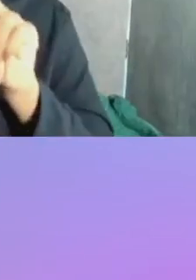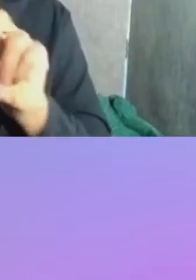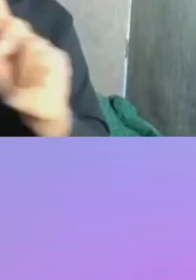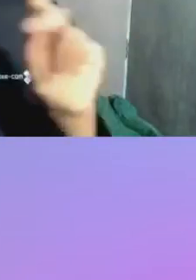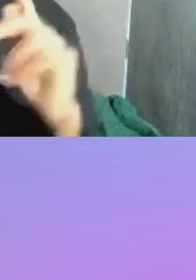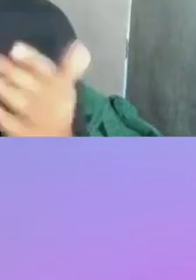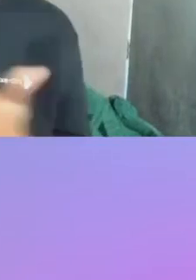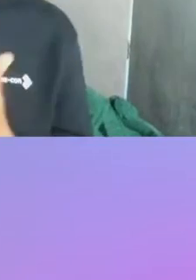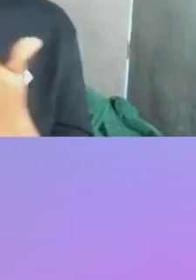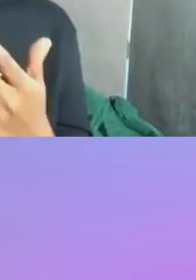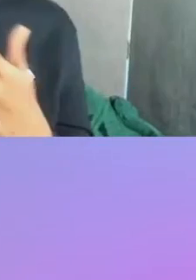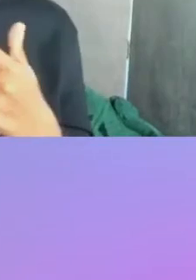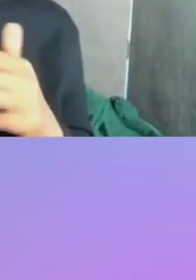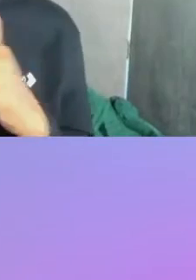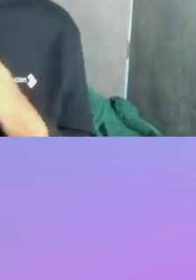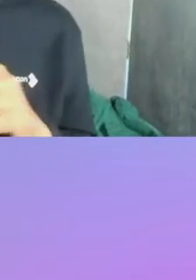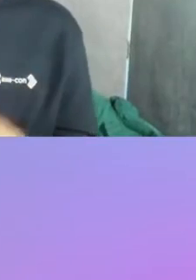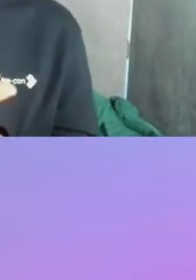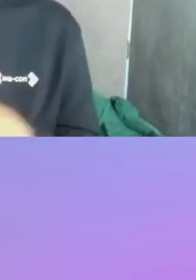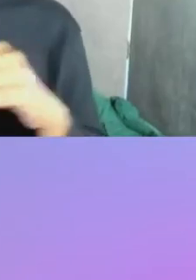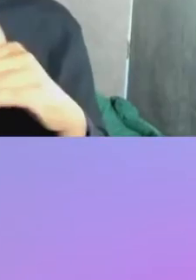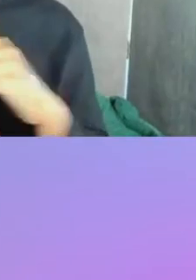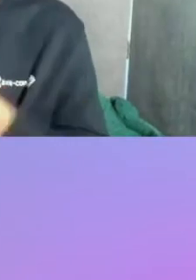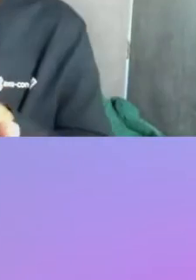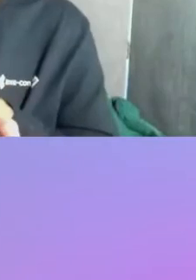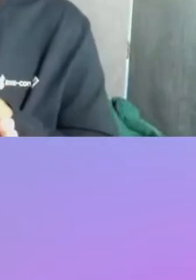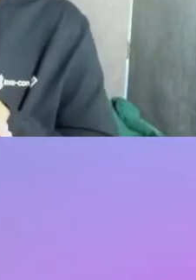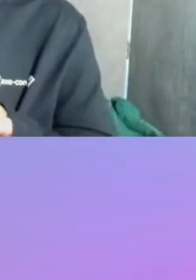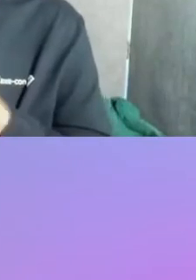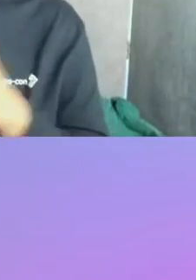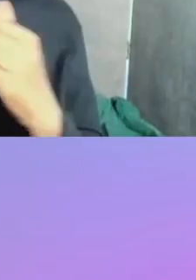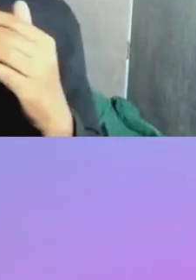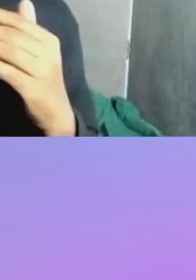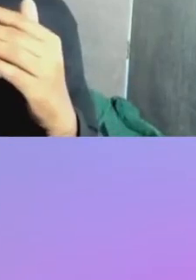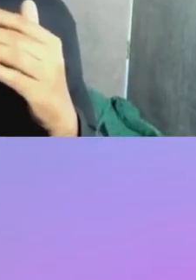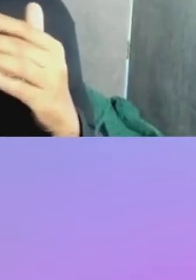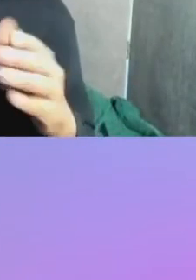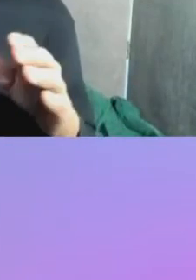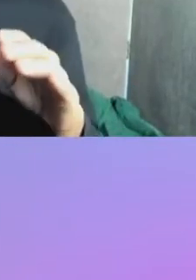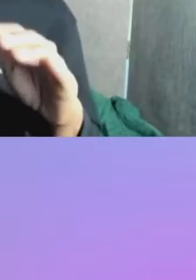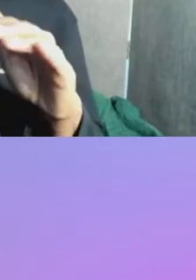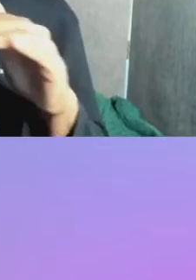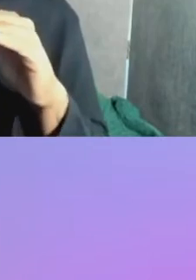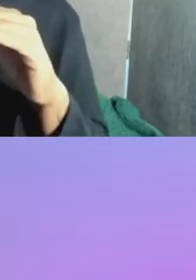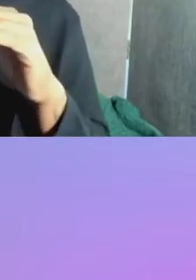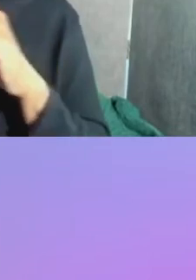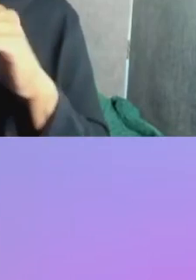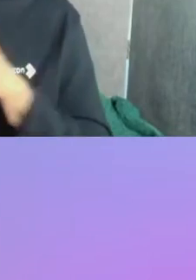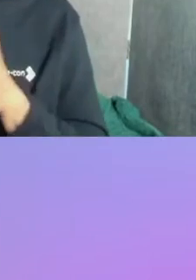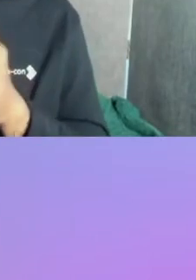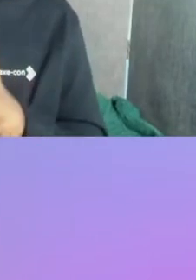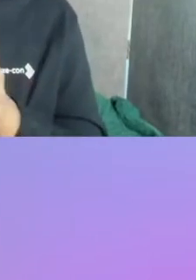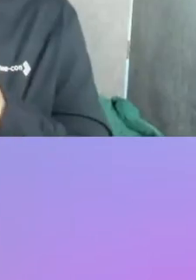there's a couple notes that I wanted to make sure I passed on to you specifically. They